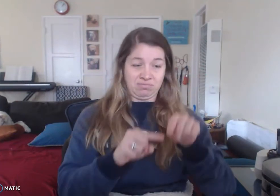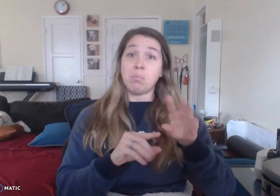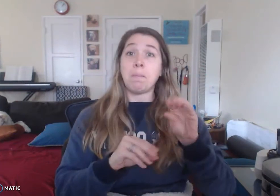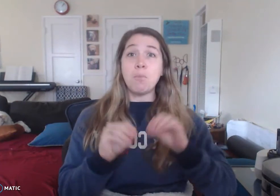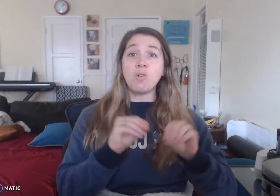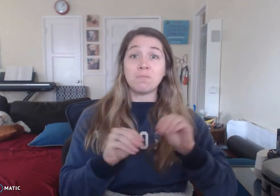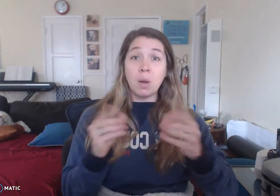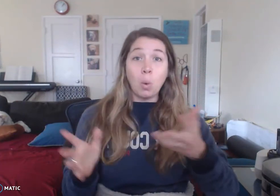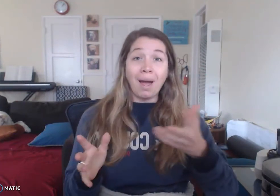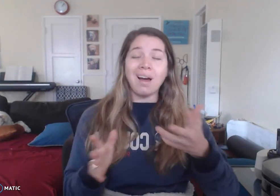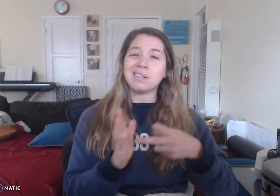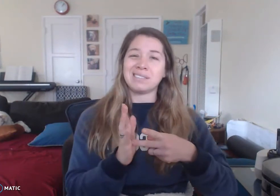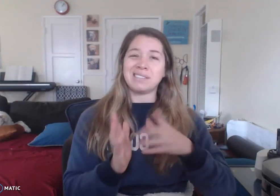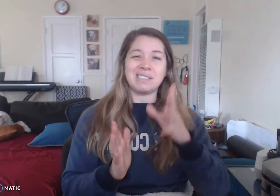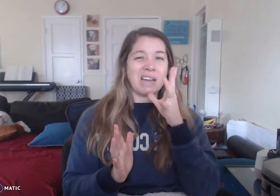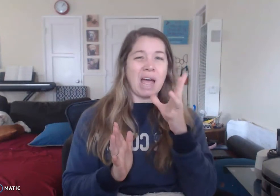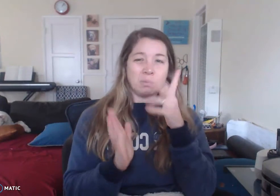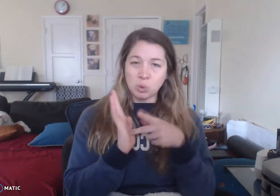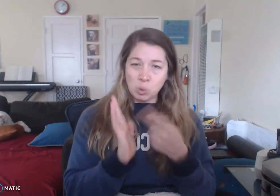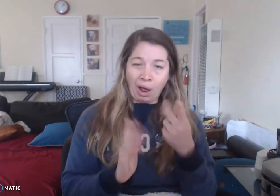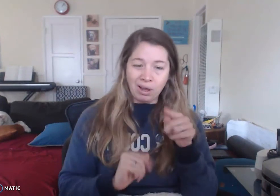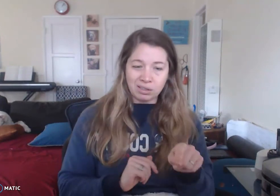Movement- is to tap twice